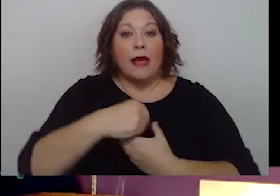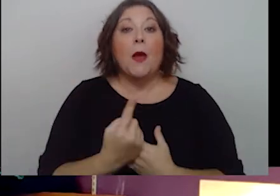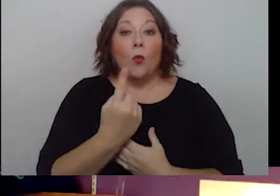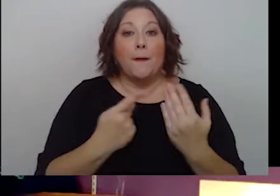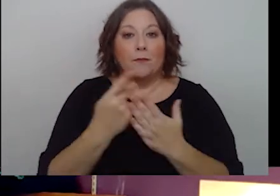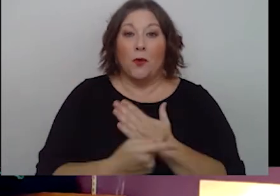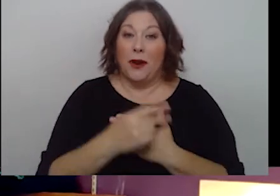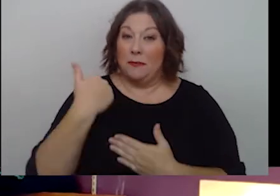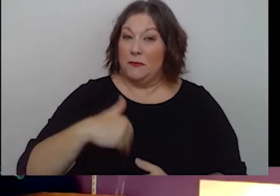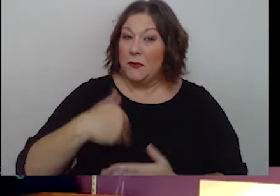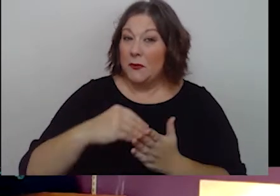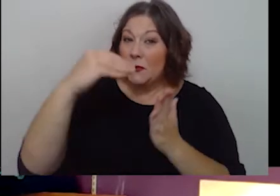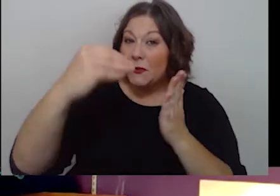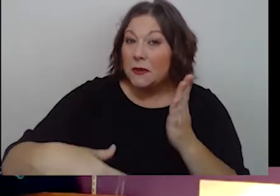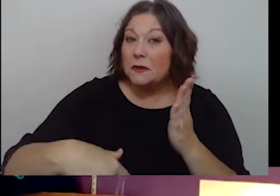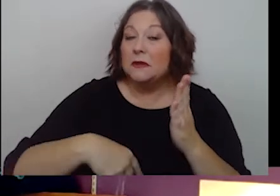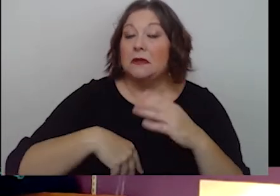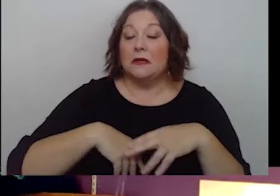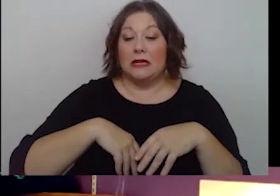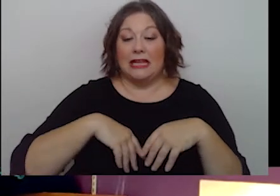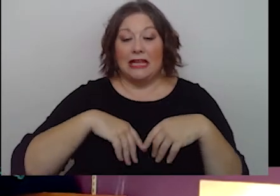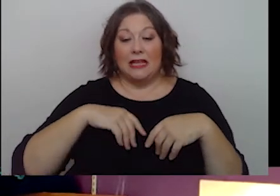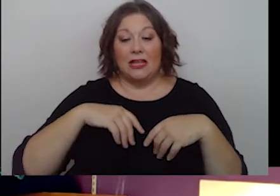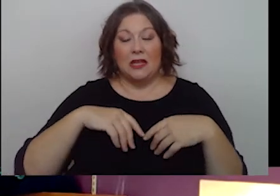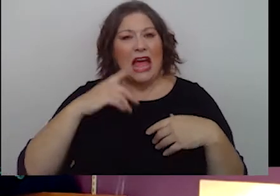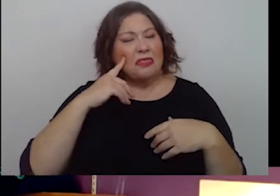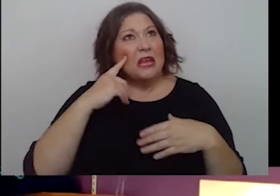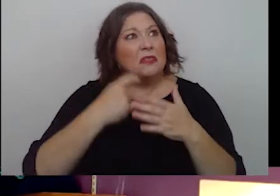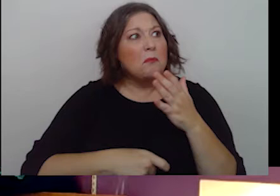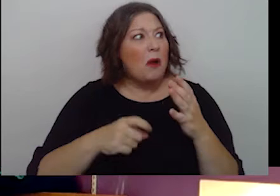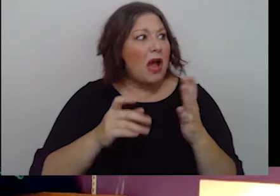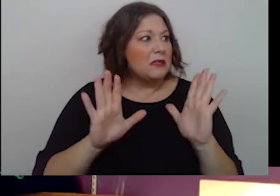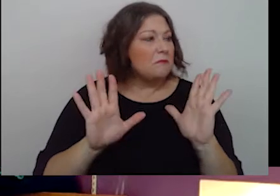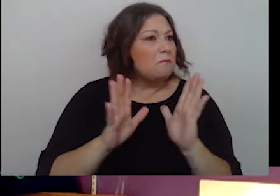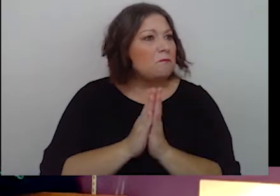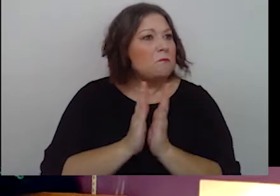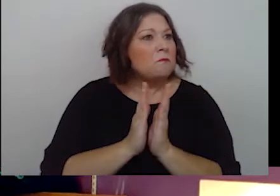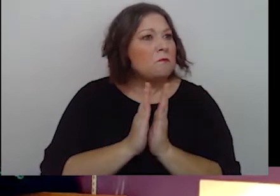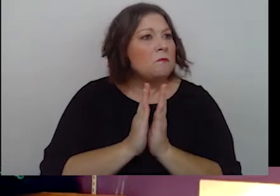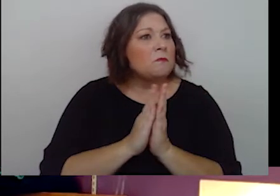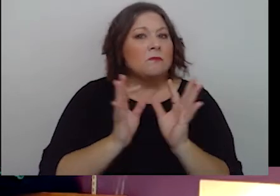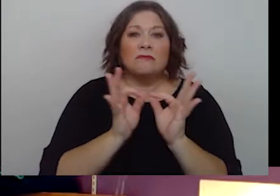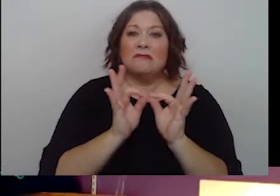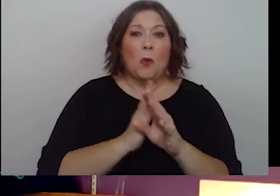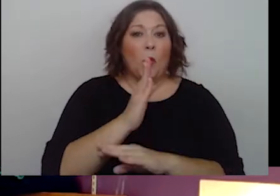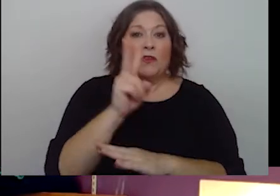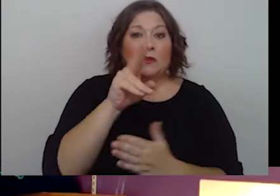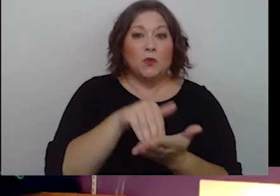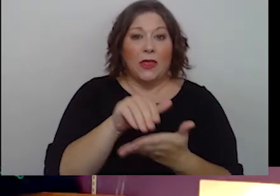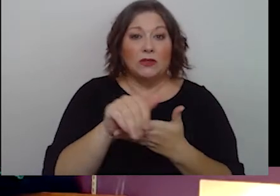It's rather expensive though. Costs about, like, I think the price is over two thousand dollars for the program.